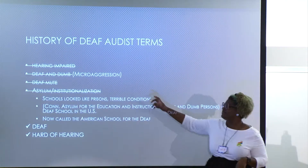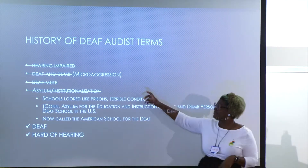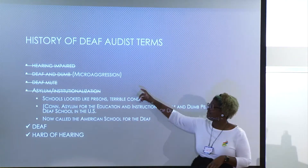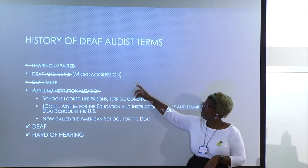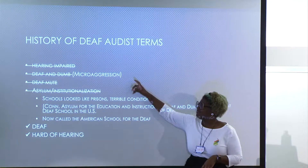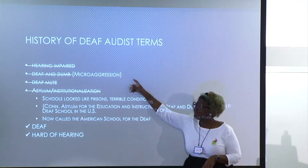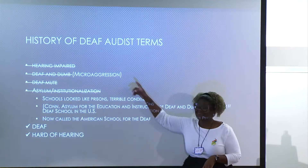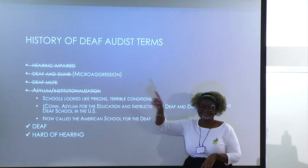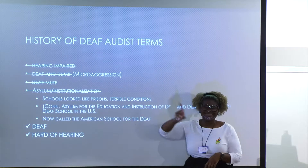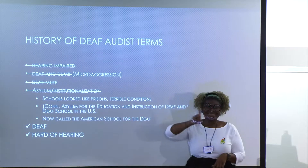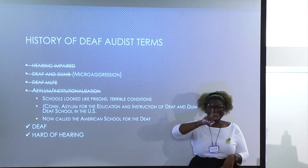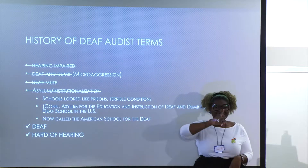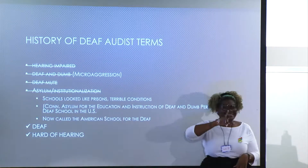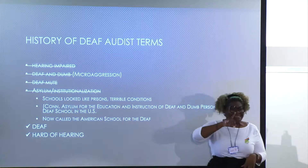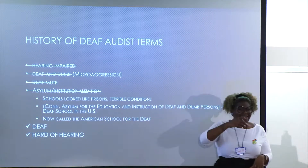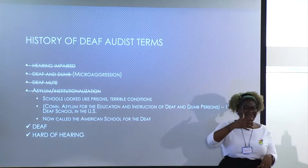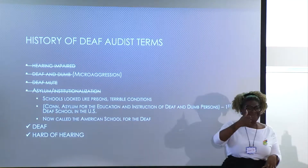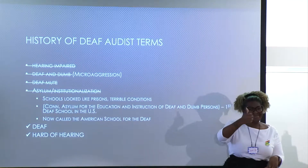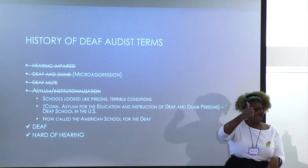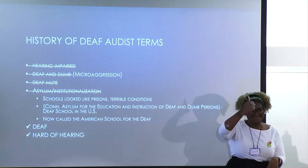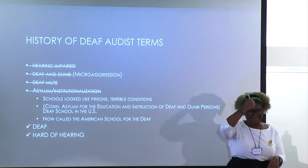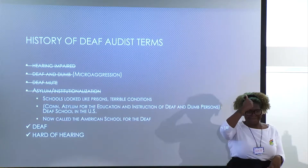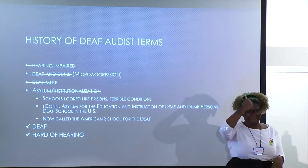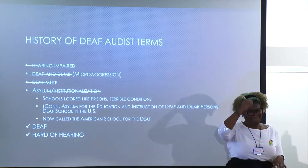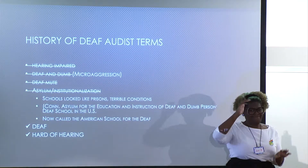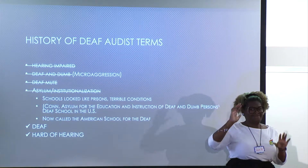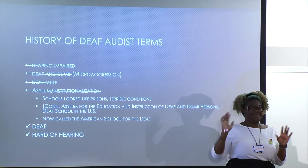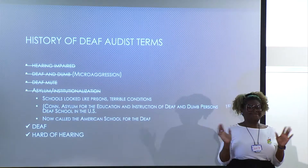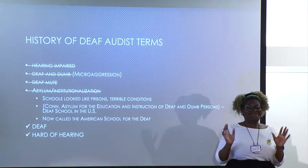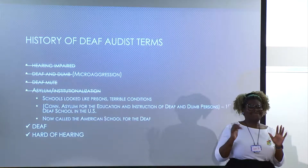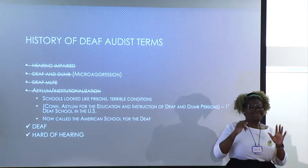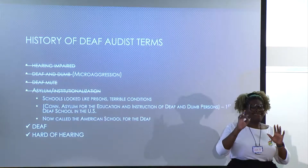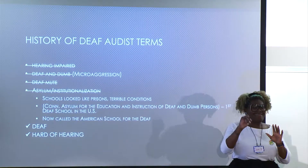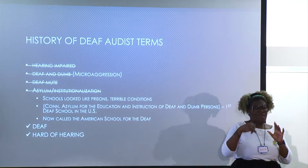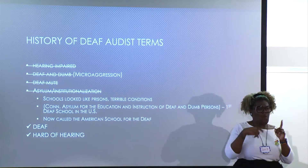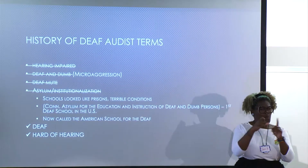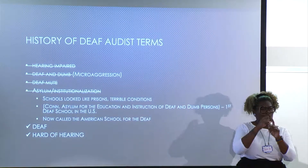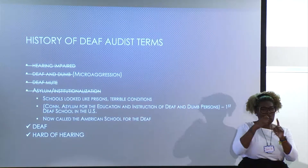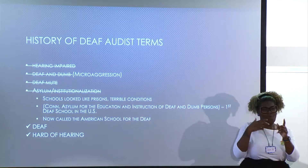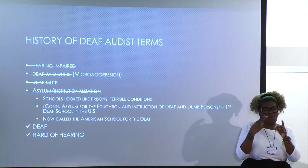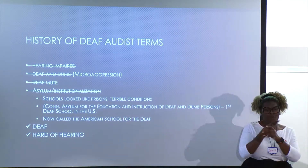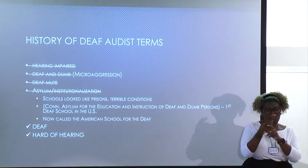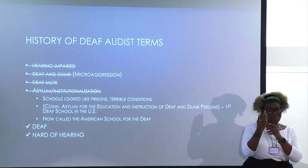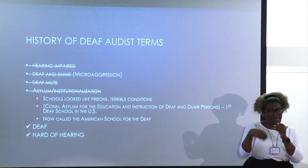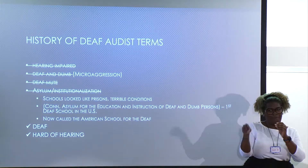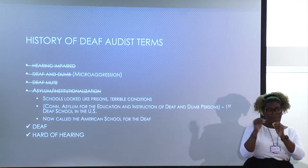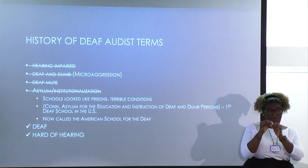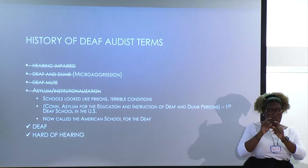as being broken if you're calling someone impaired. Moving on to "deaf and dumb," that's